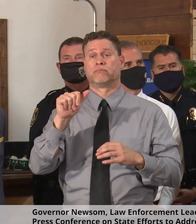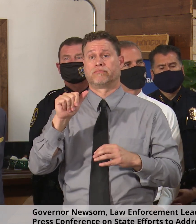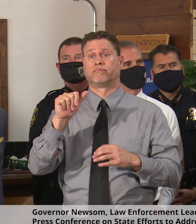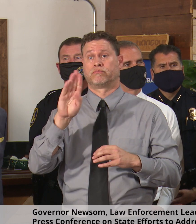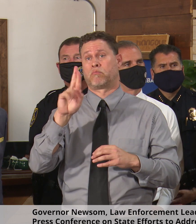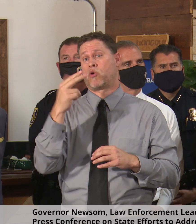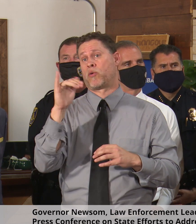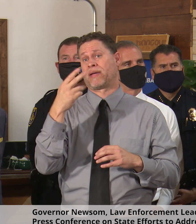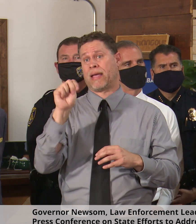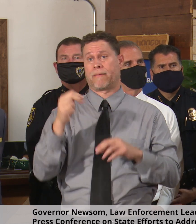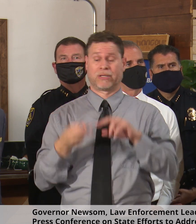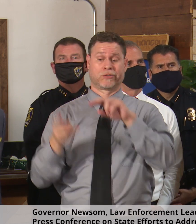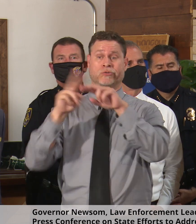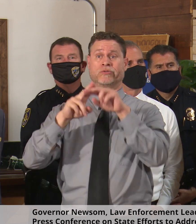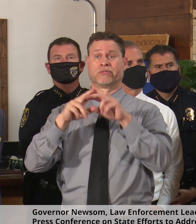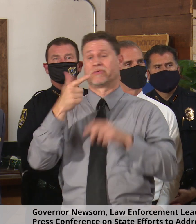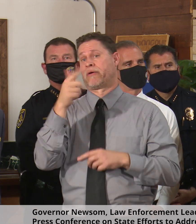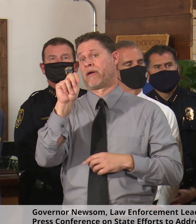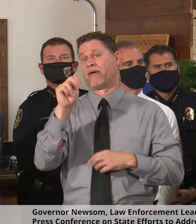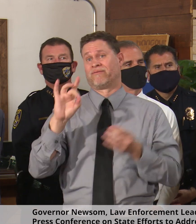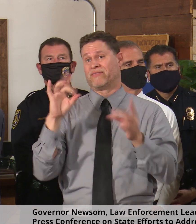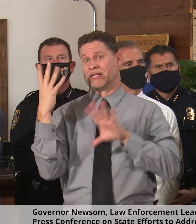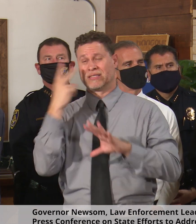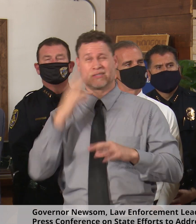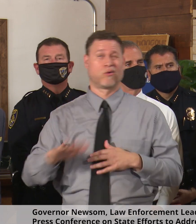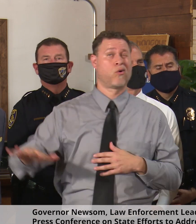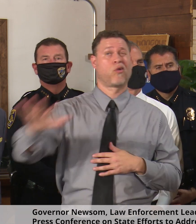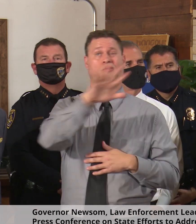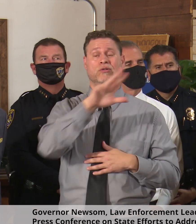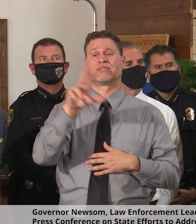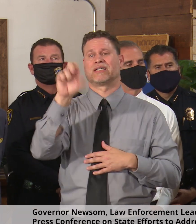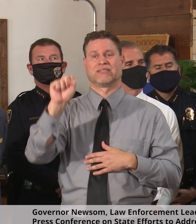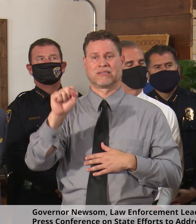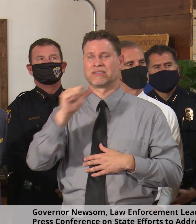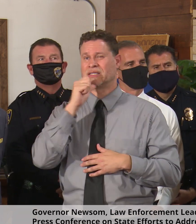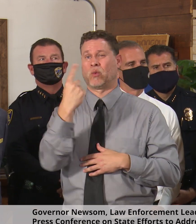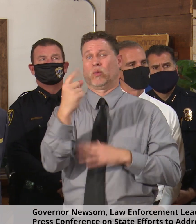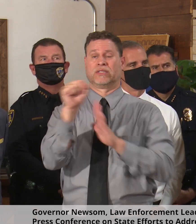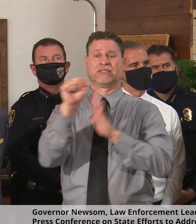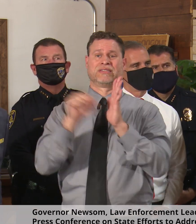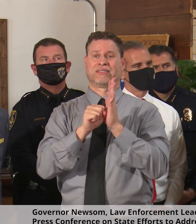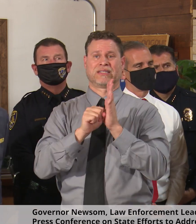violence. You've seen it all across the United States. There is not a state that has been spared